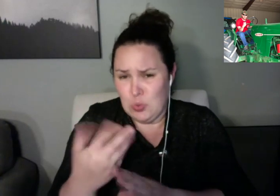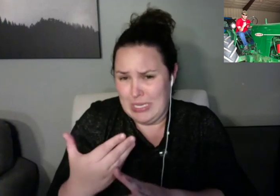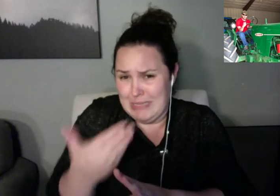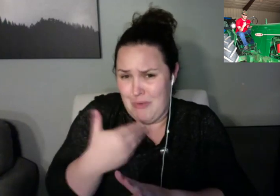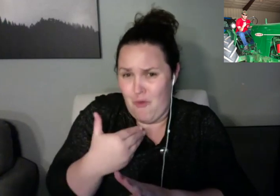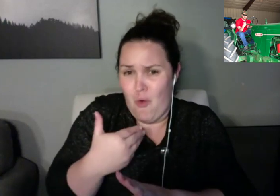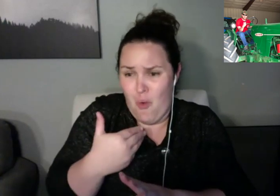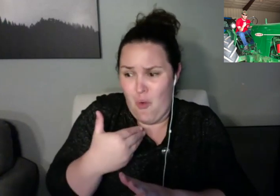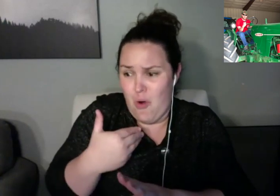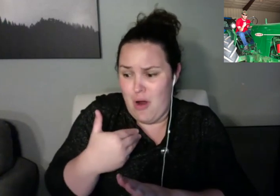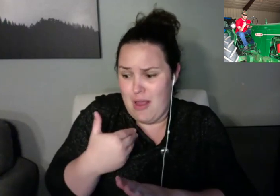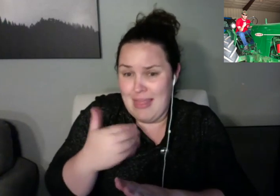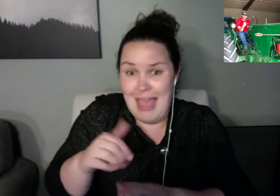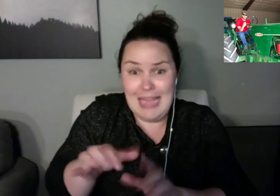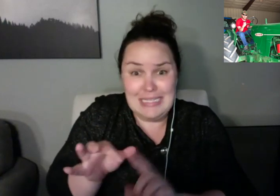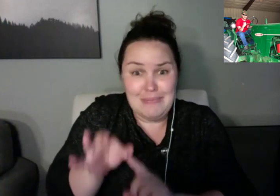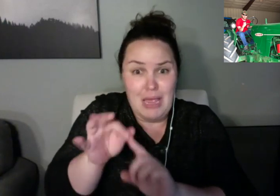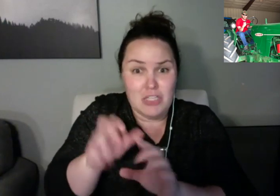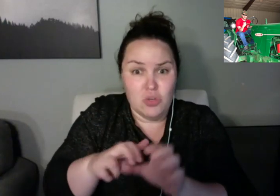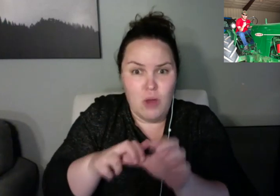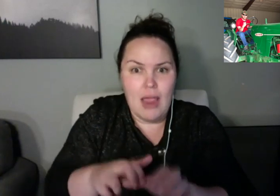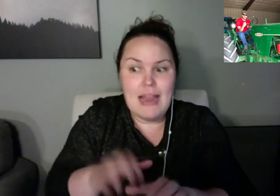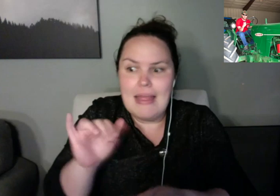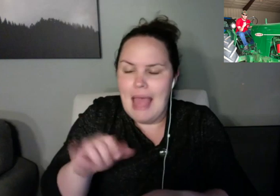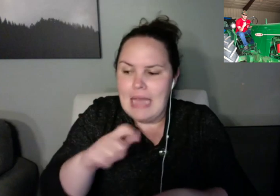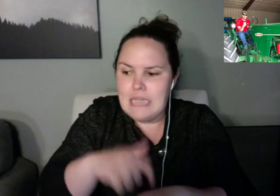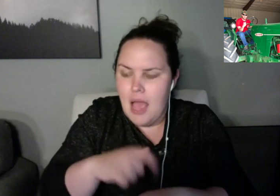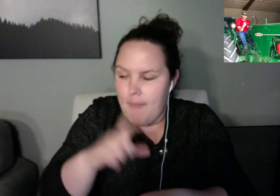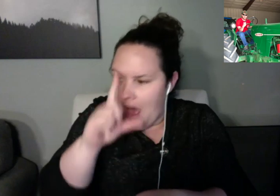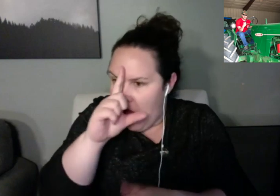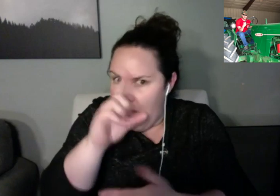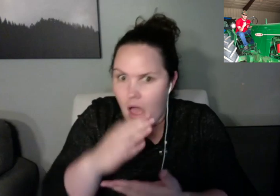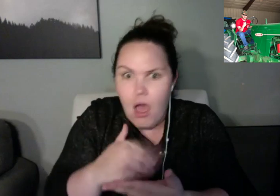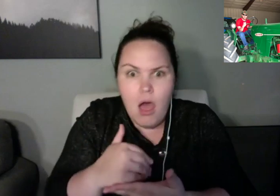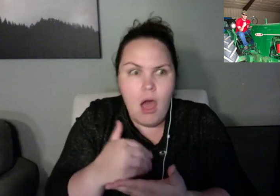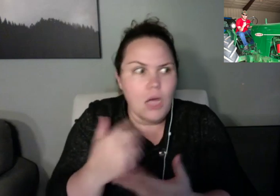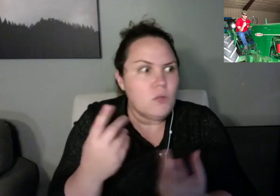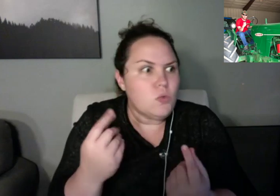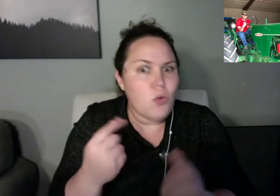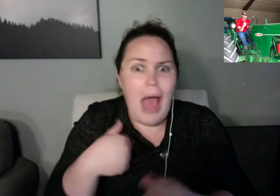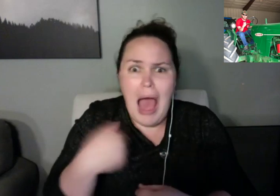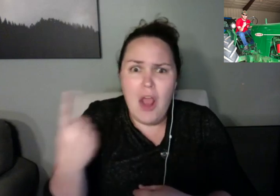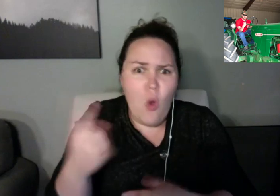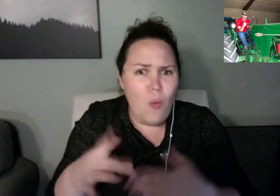At that point in time I was panicking because Tyler always leads that tractor ride and you